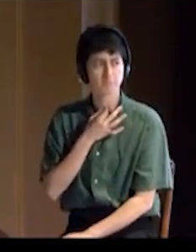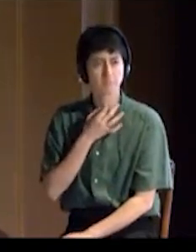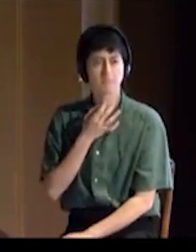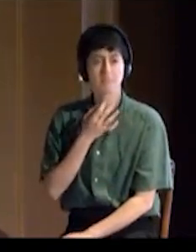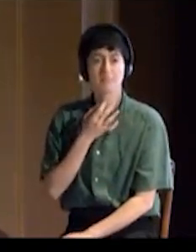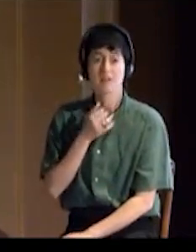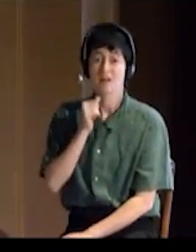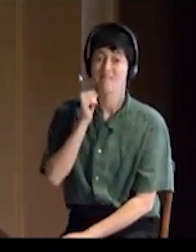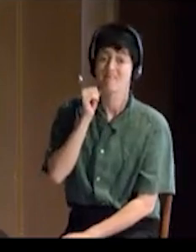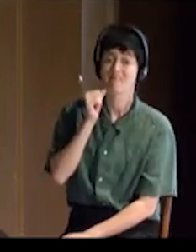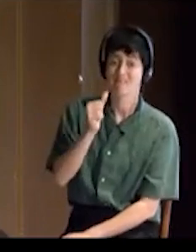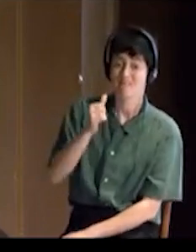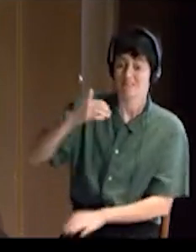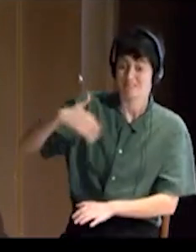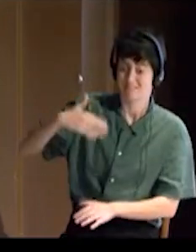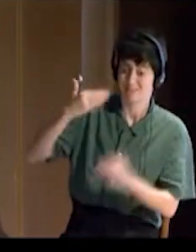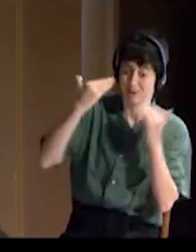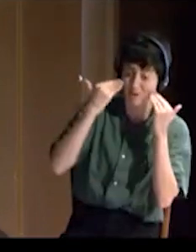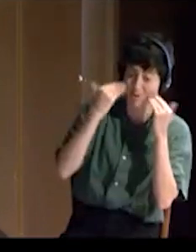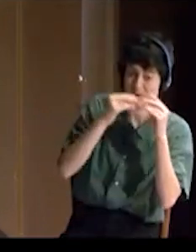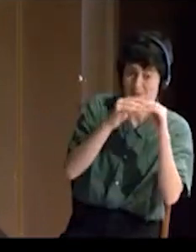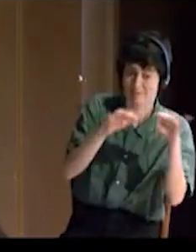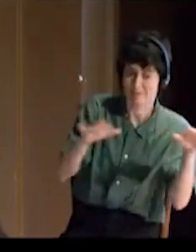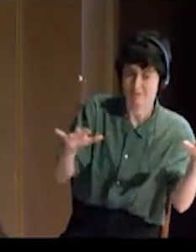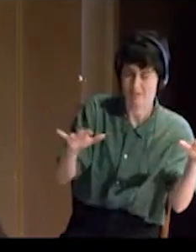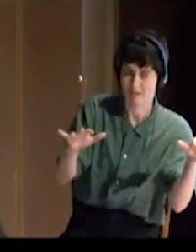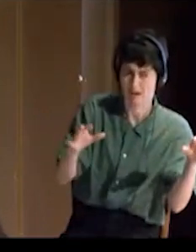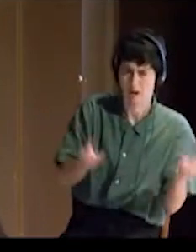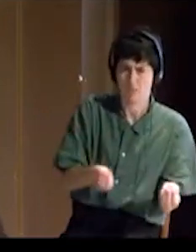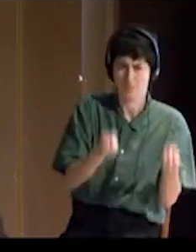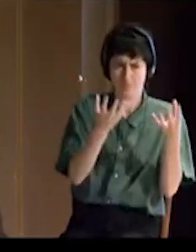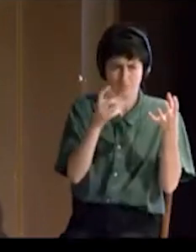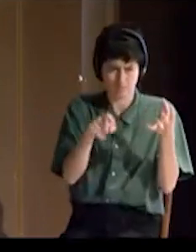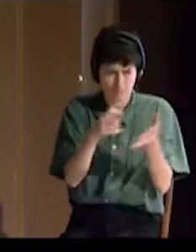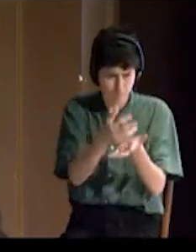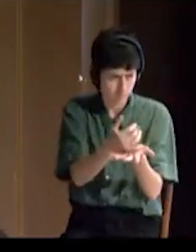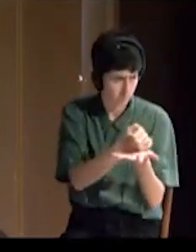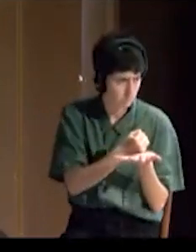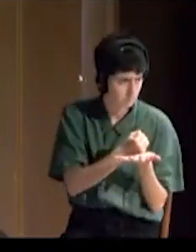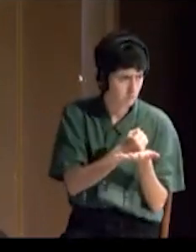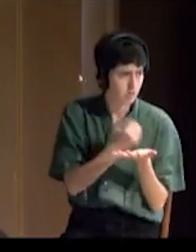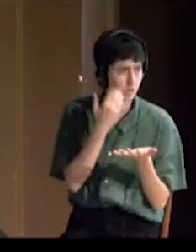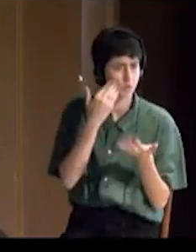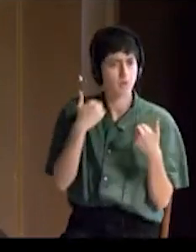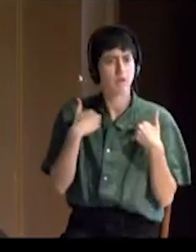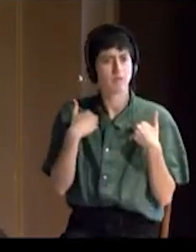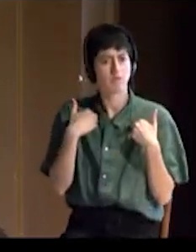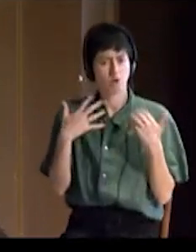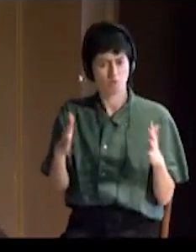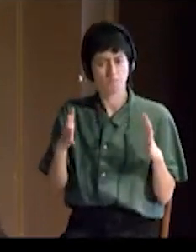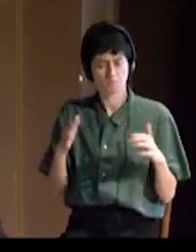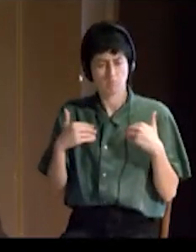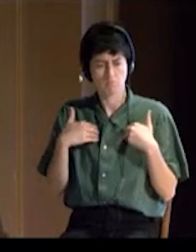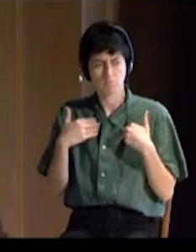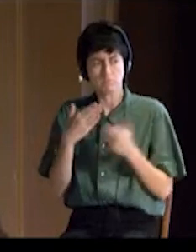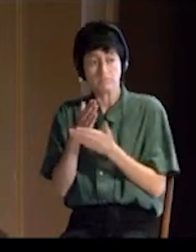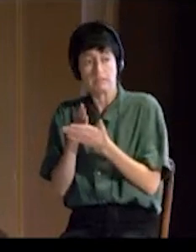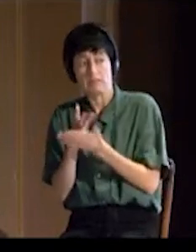I mean, you have some data, I think, in the Philippines. Mm hm. - Yes. So from that type of data set,